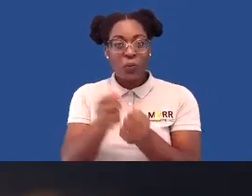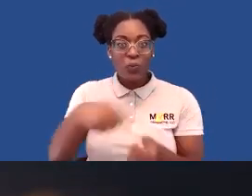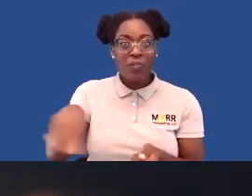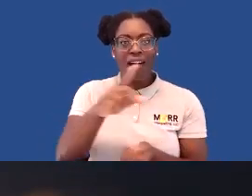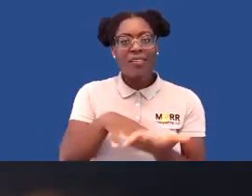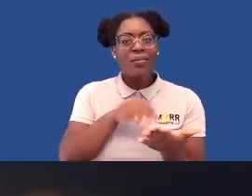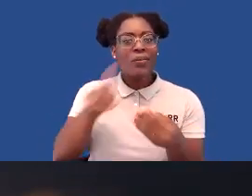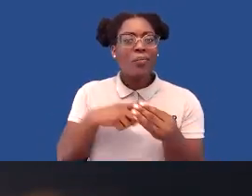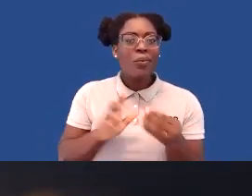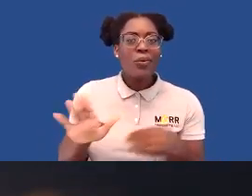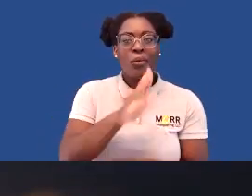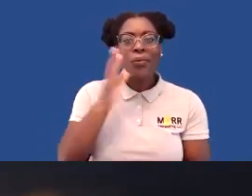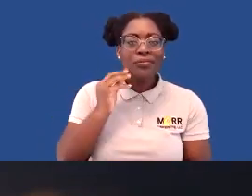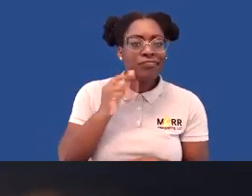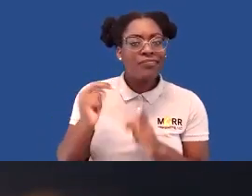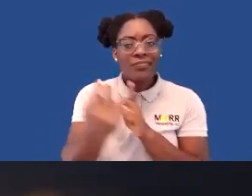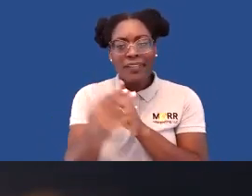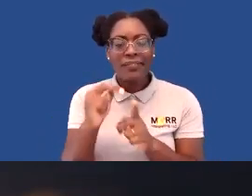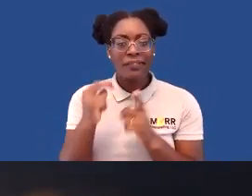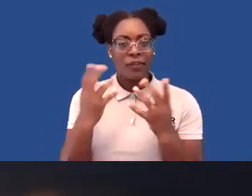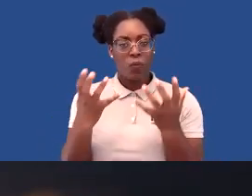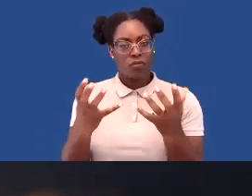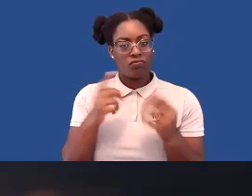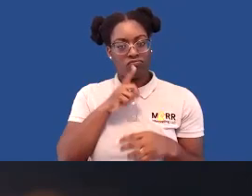reflect and rethink the work that we're involved in.